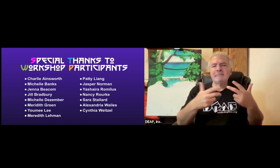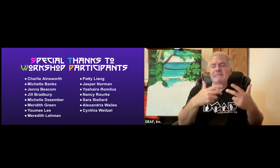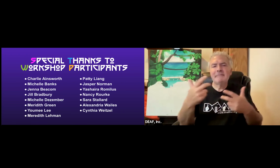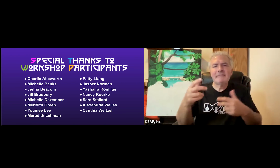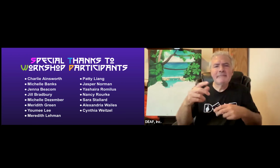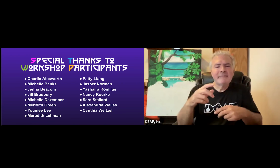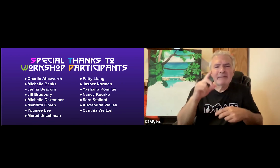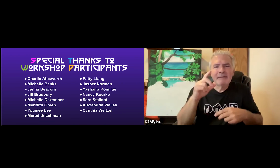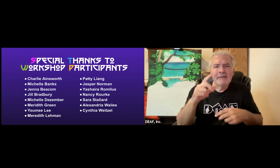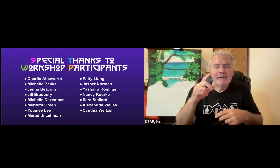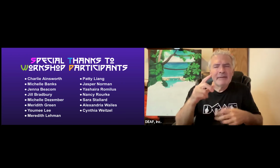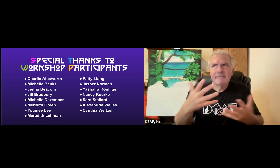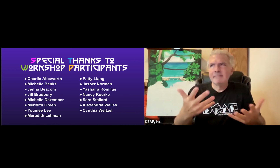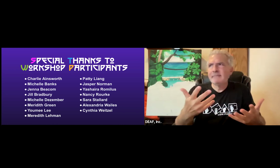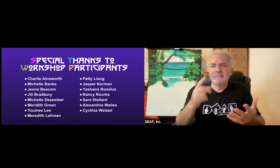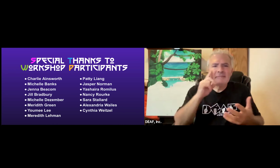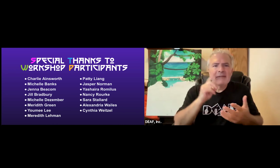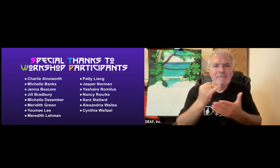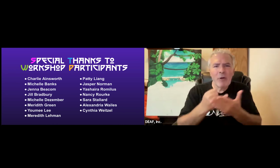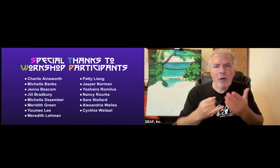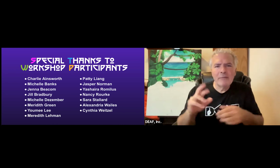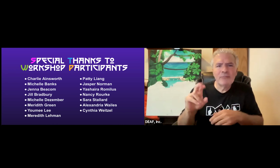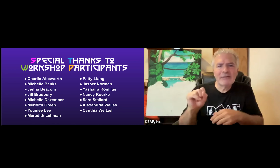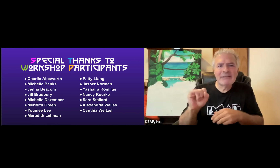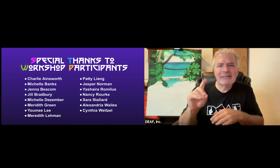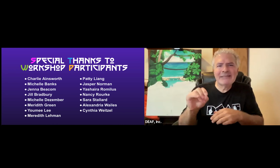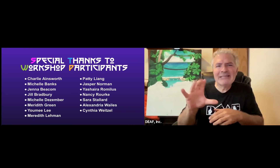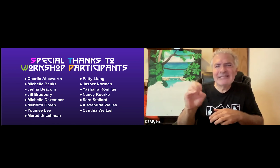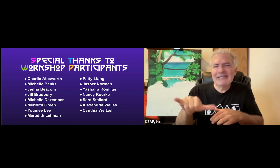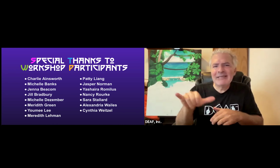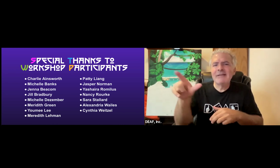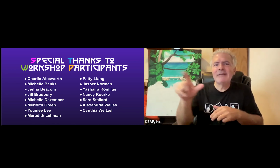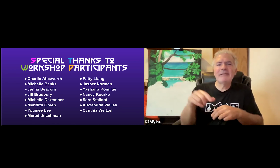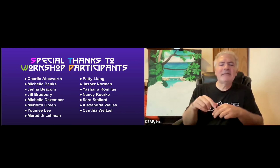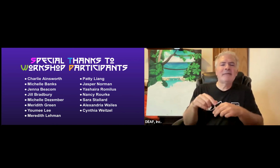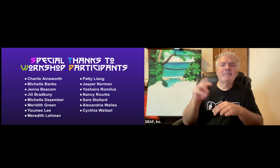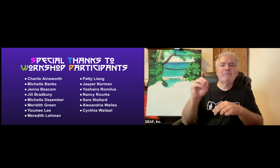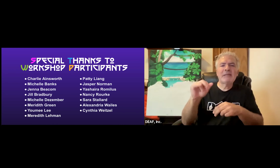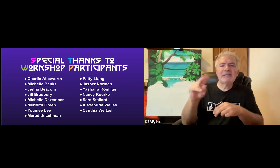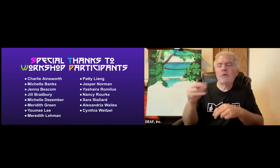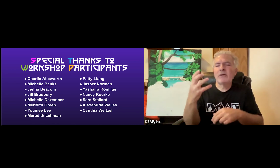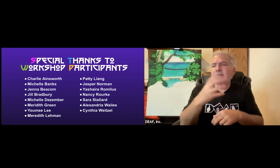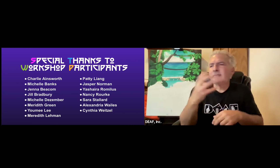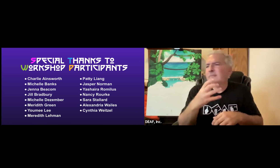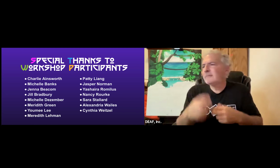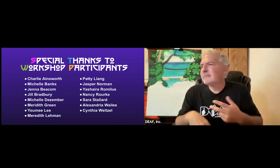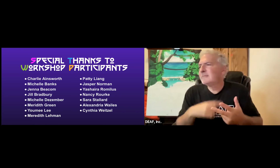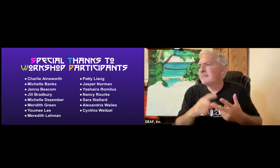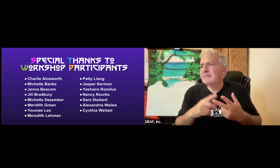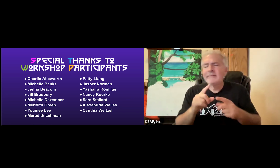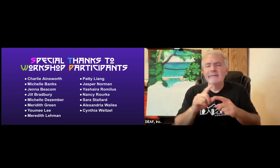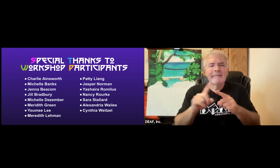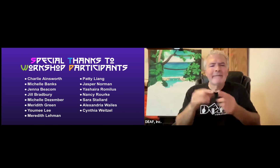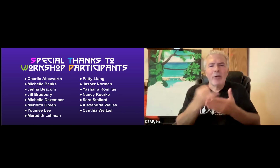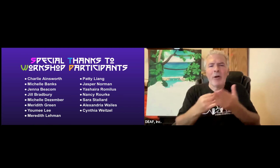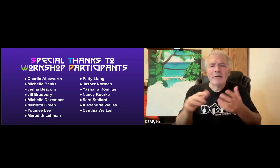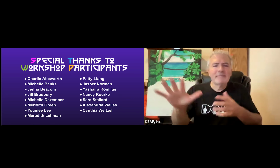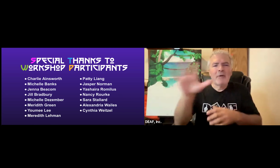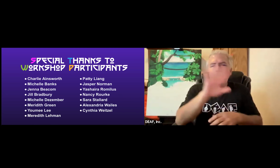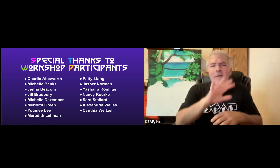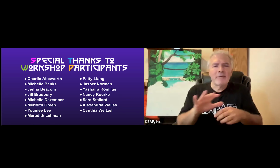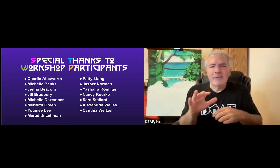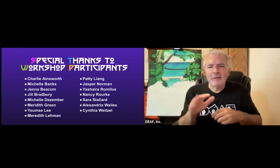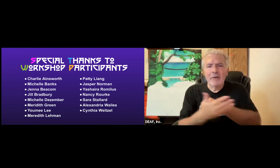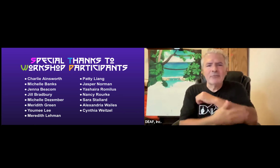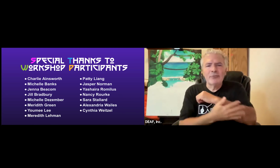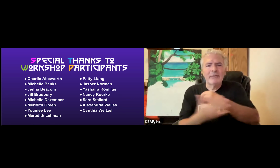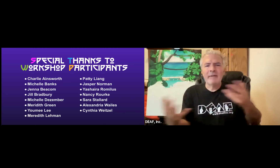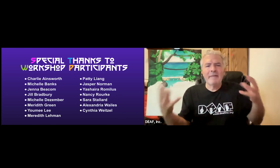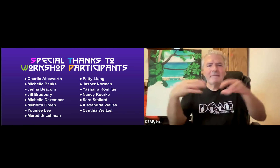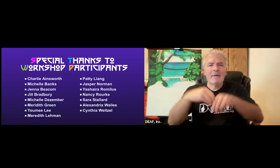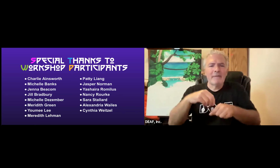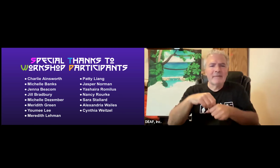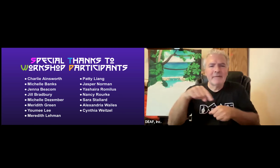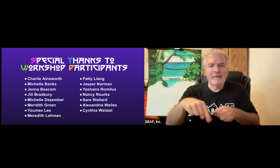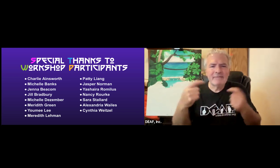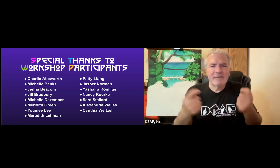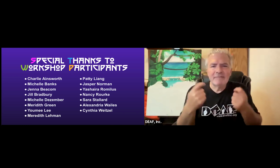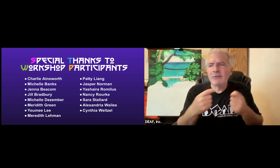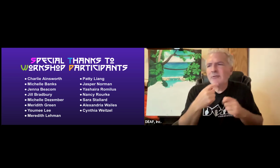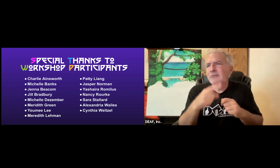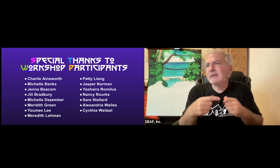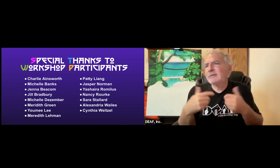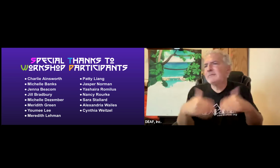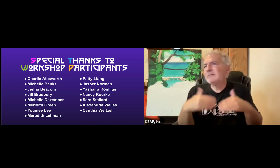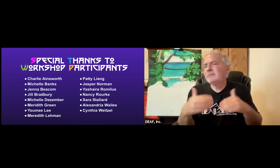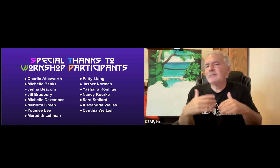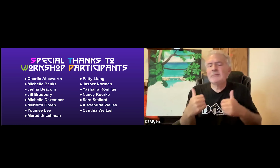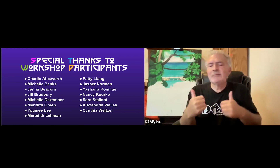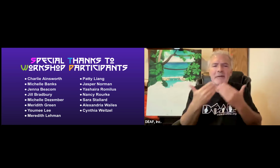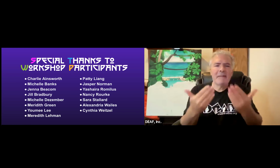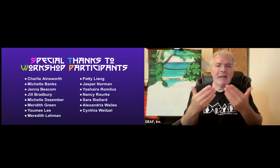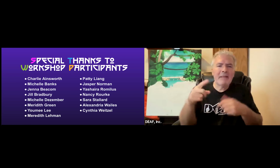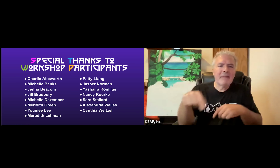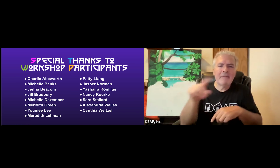Deaf Art Residency, they were so wonderful. Very, various artists from all over. Even different countries participated.